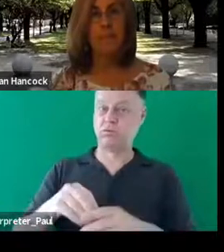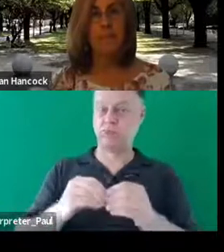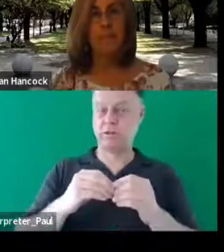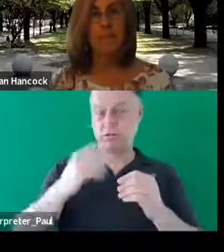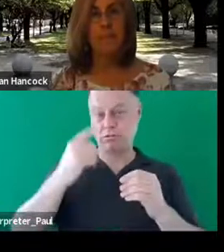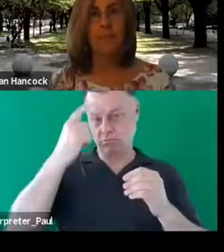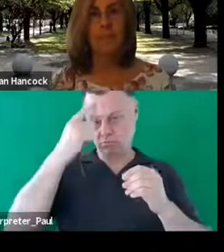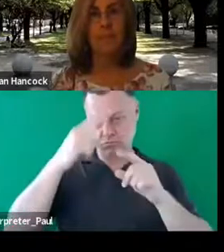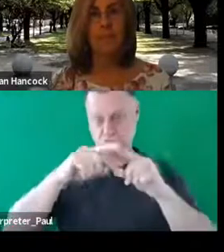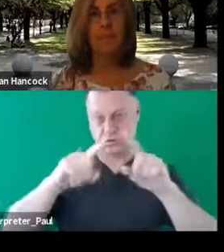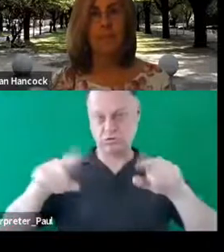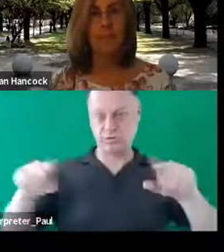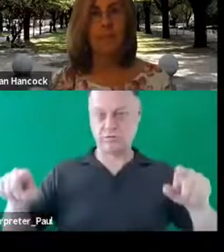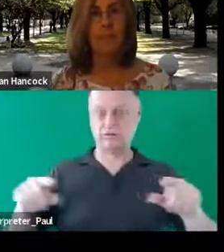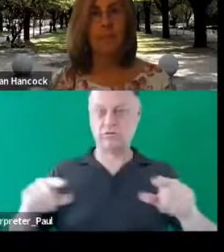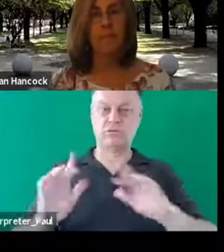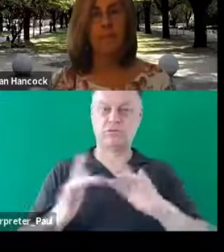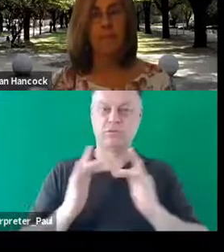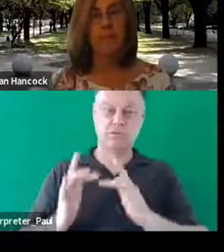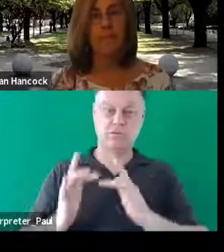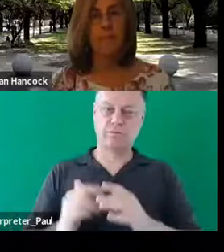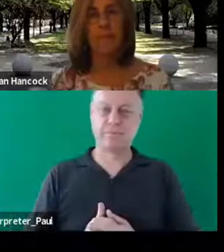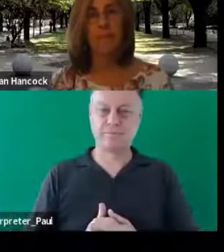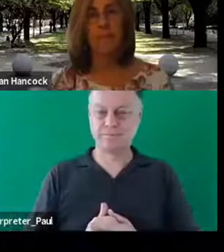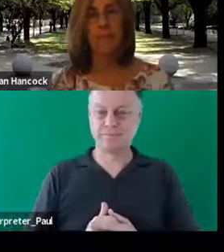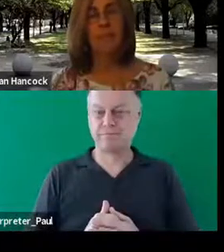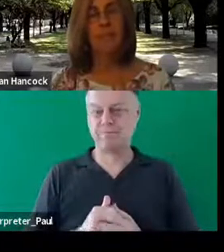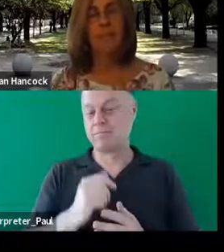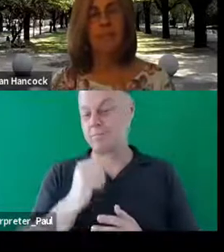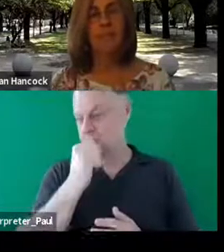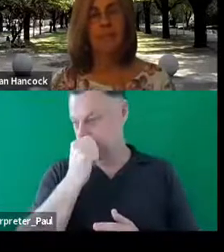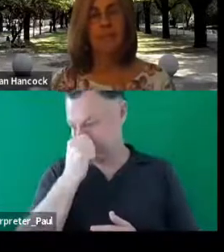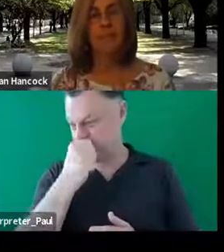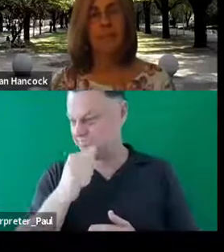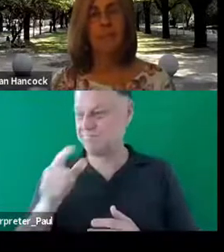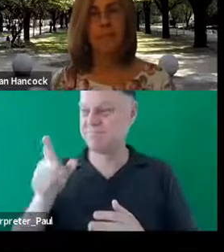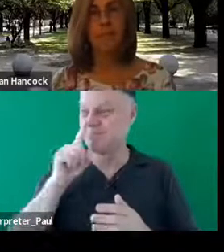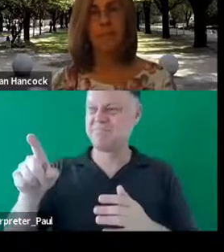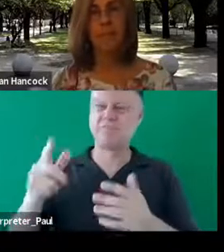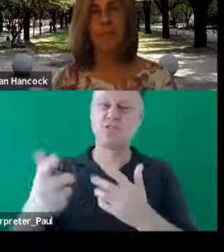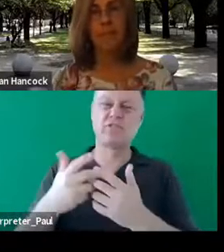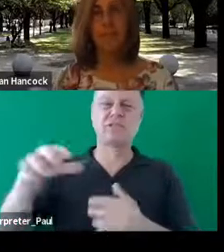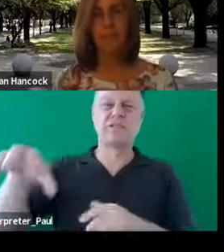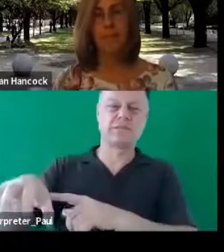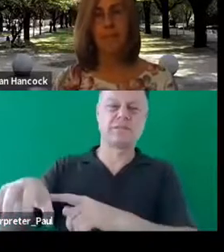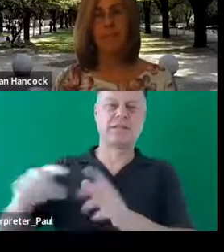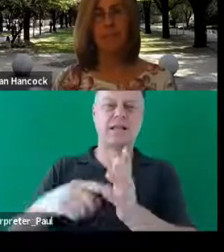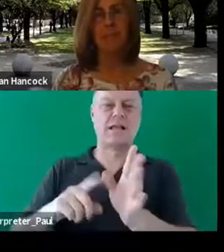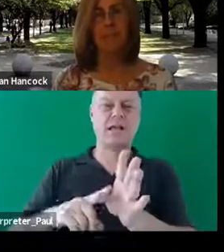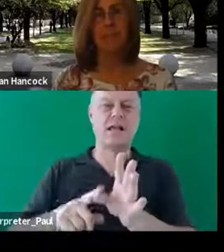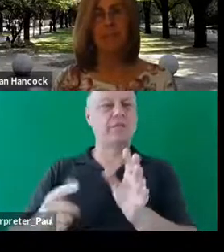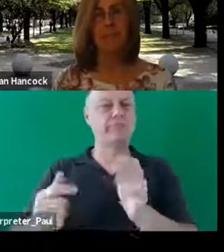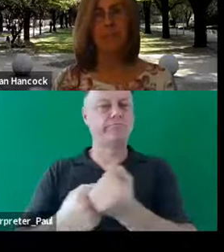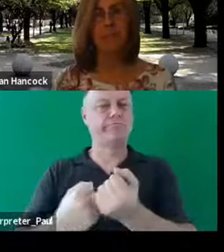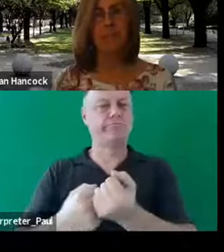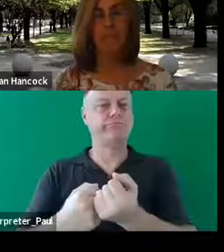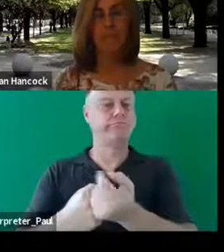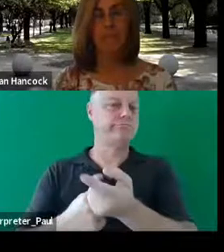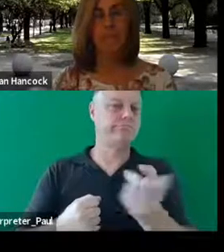and then the people on campus that are like an ally to people who are neurodiverse, so